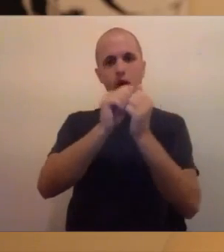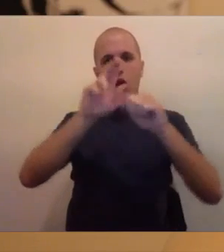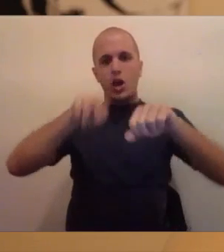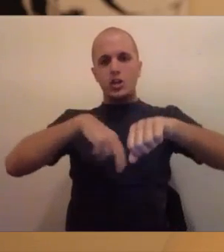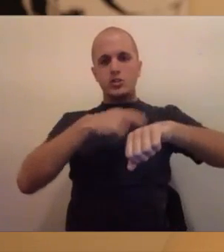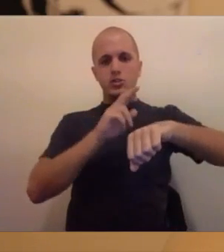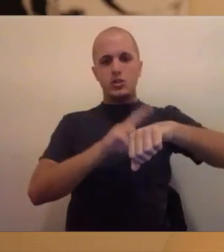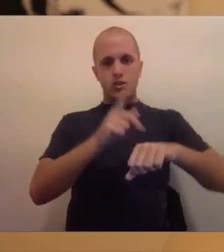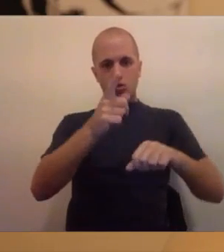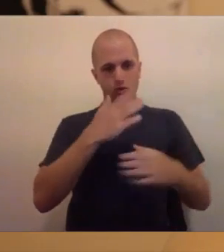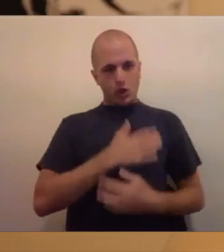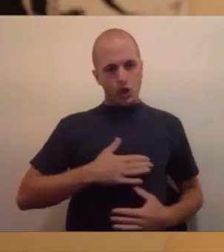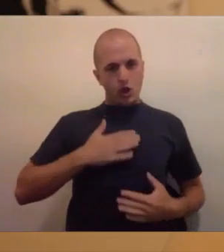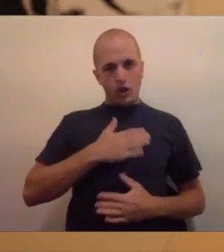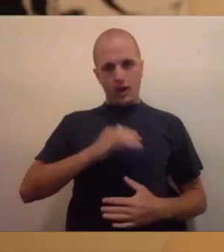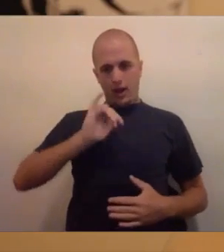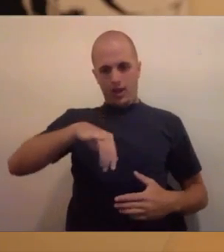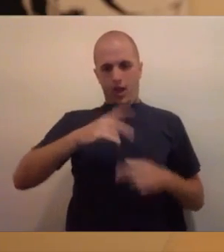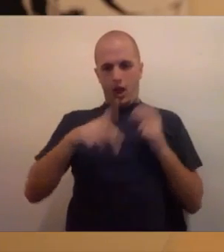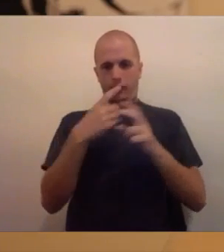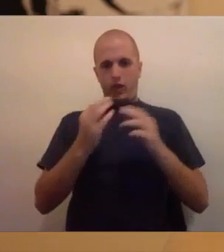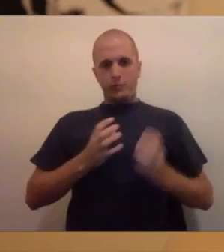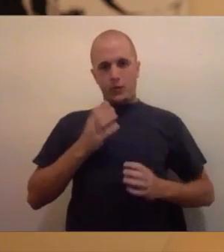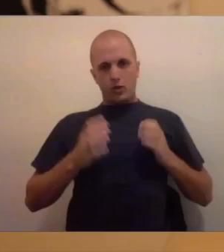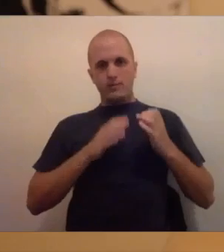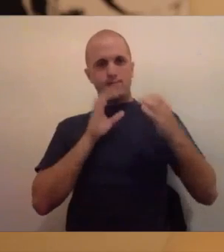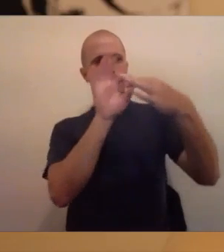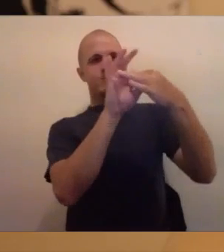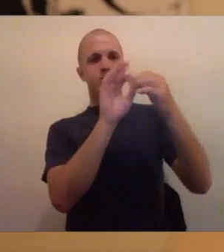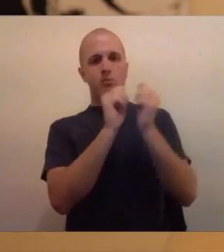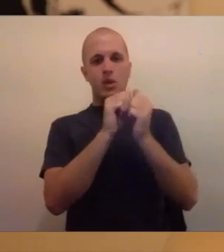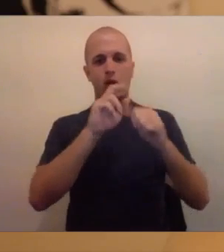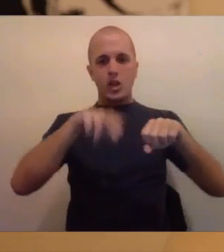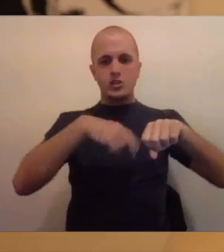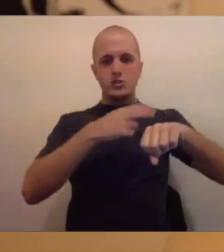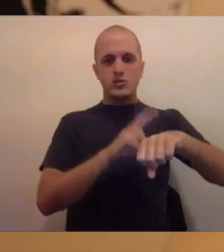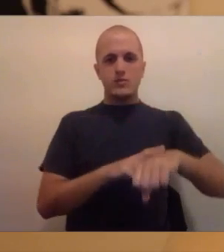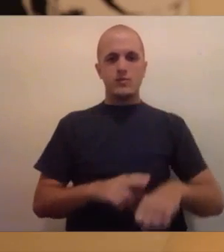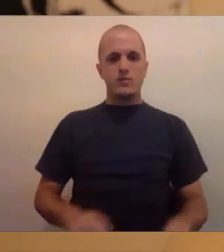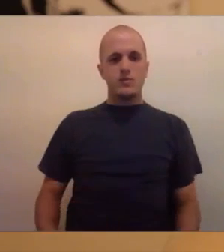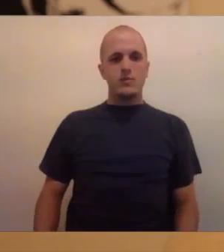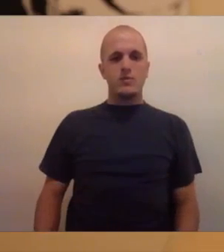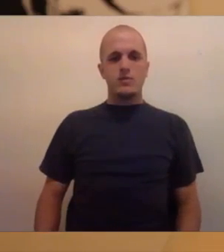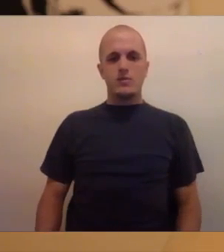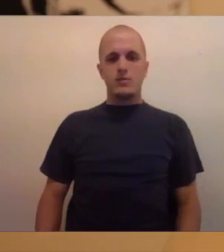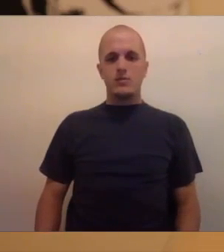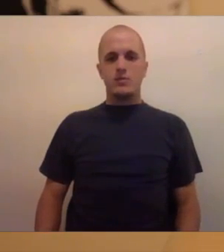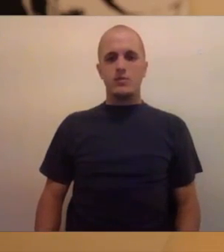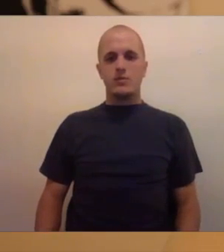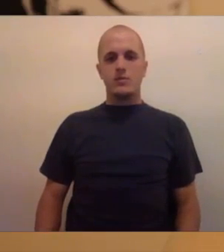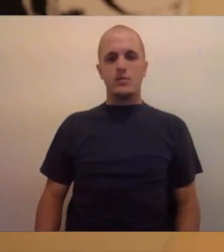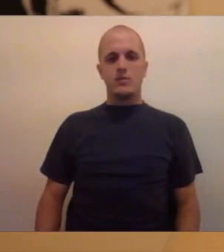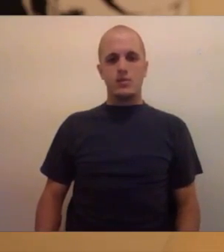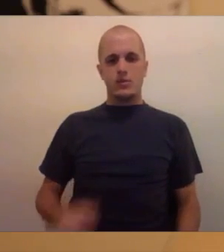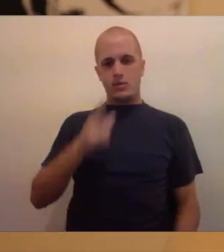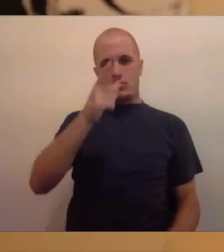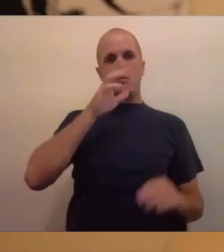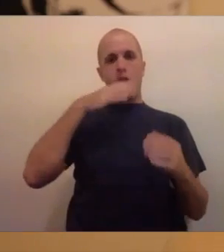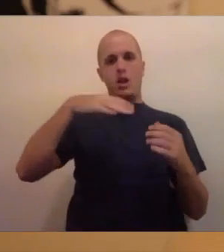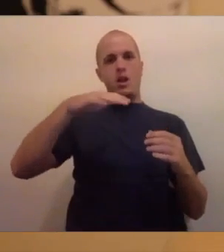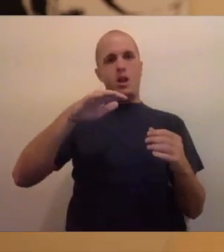spirituality. Spirituality means it unites you. It unites you with all living beings.